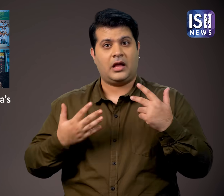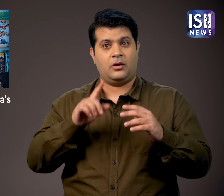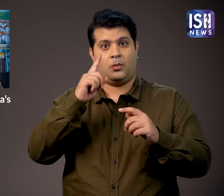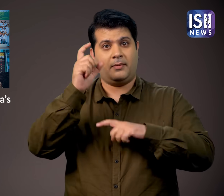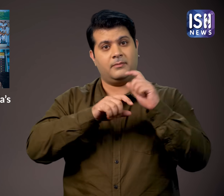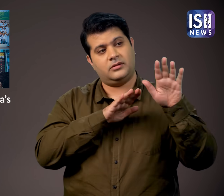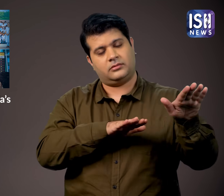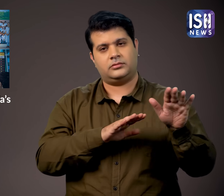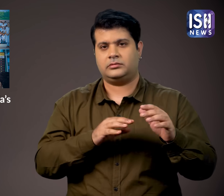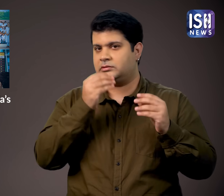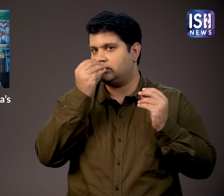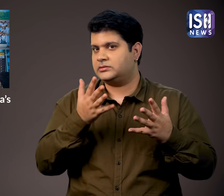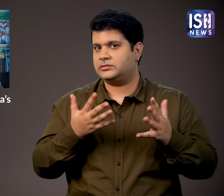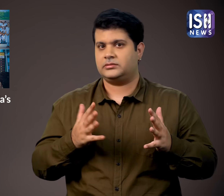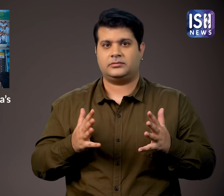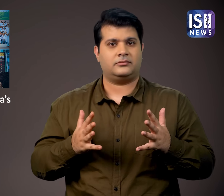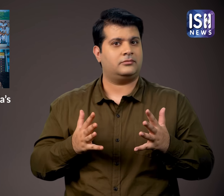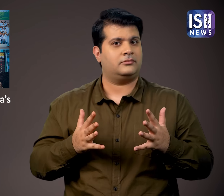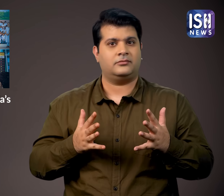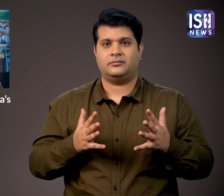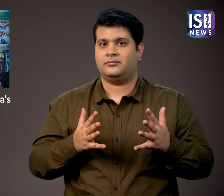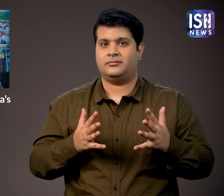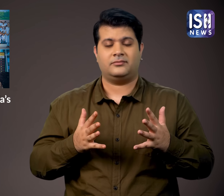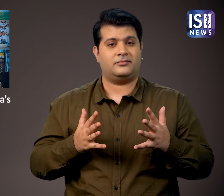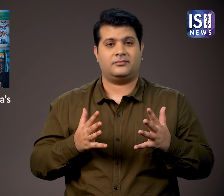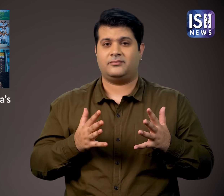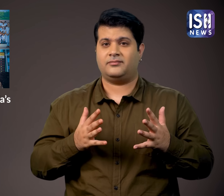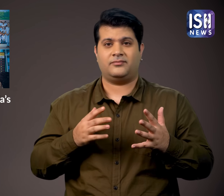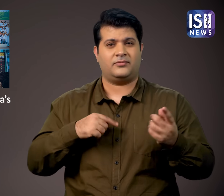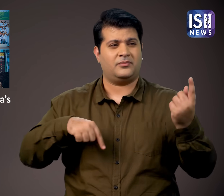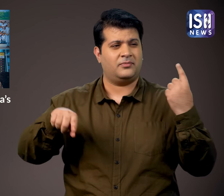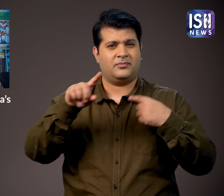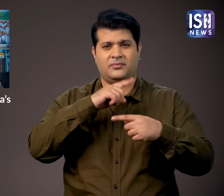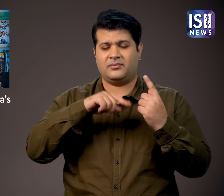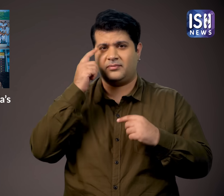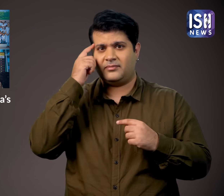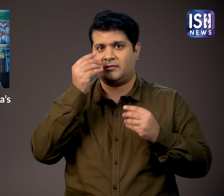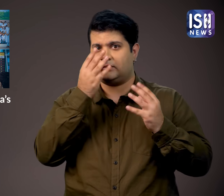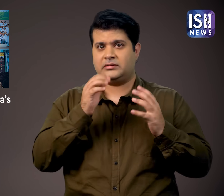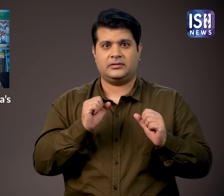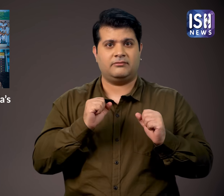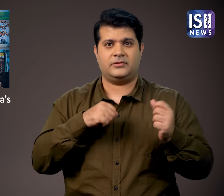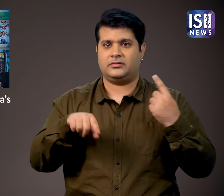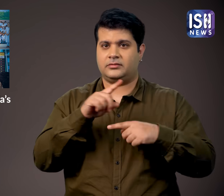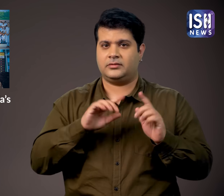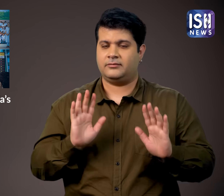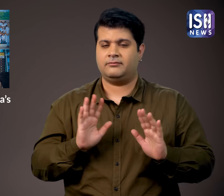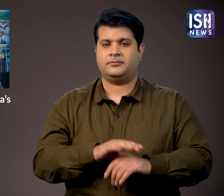relying on a single private giant in each sector can be very risky. This won't be easy!